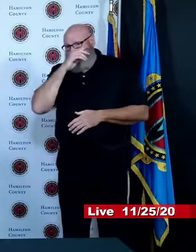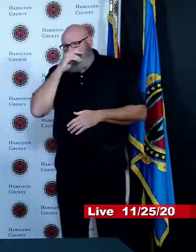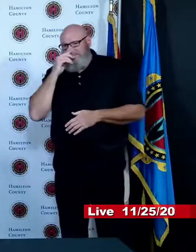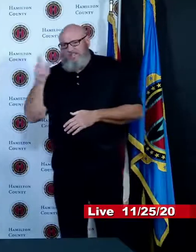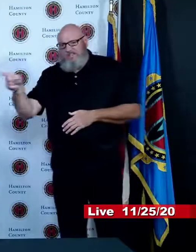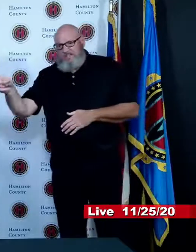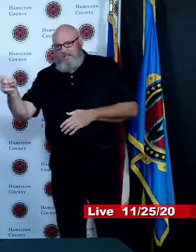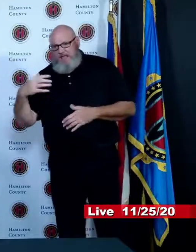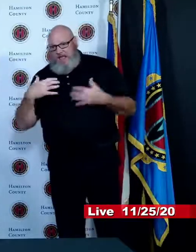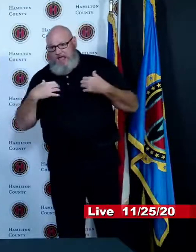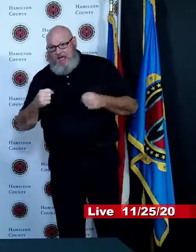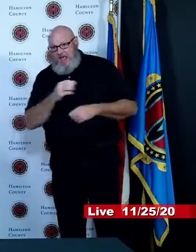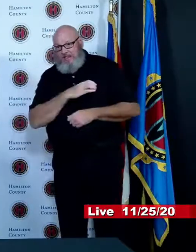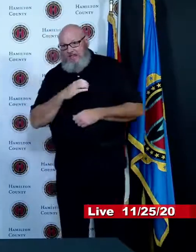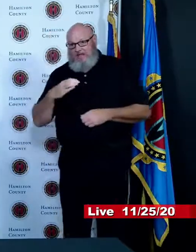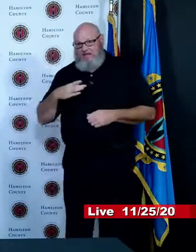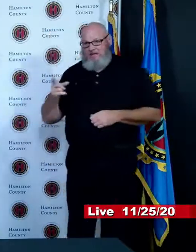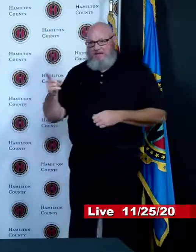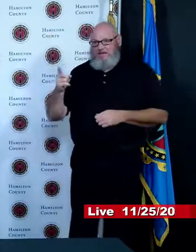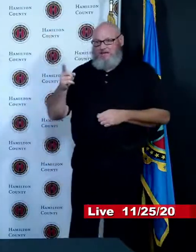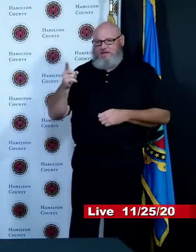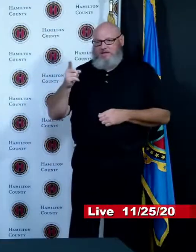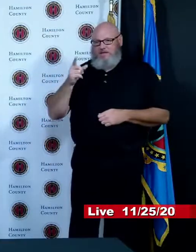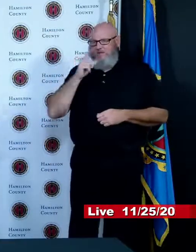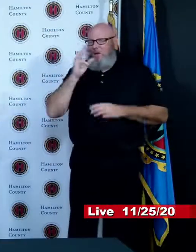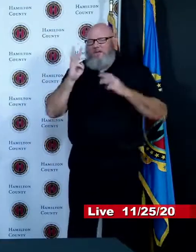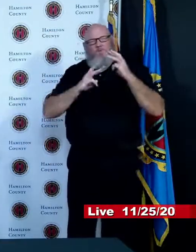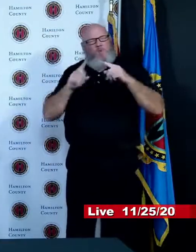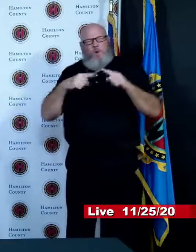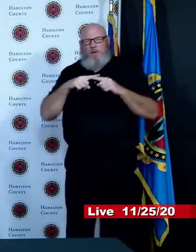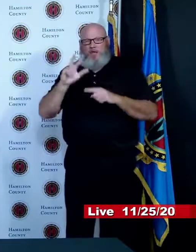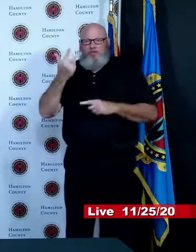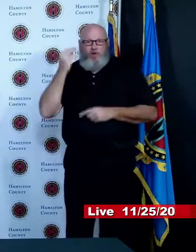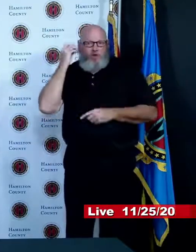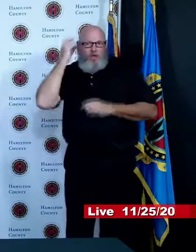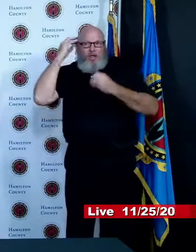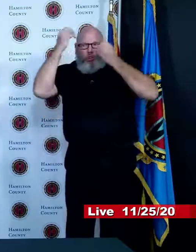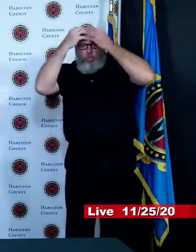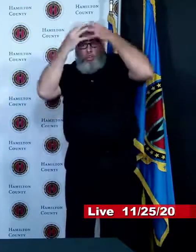in good shape that way and for those individuals that have questions about that the vaccine I would